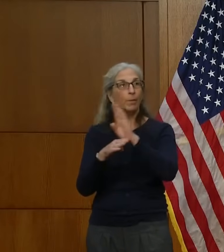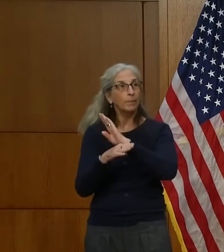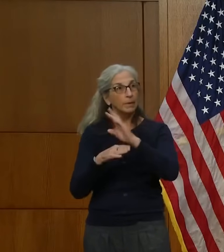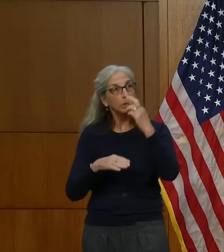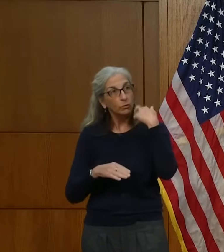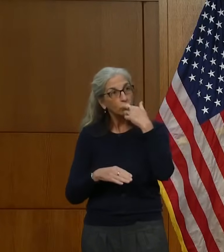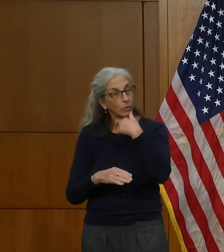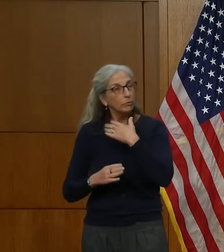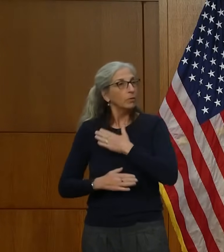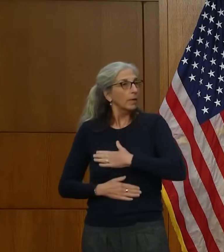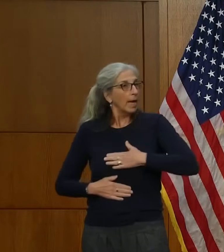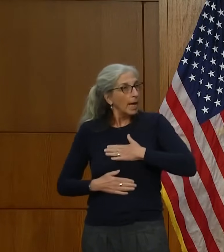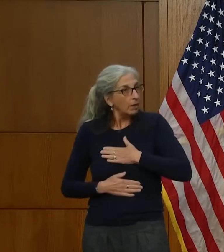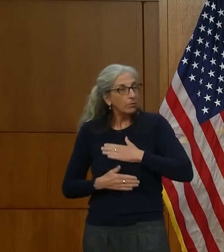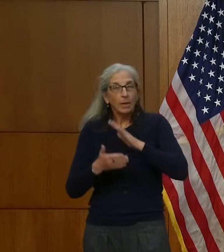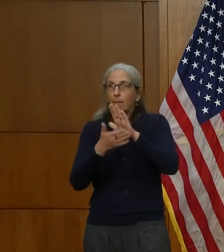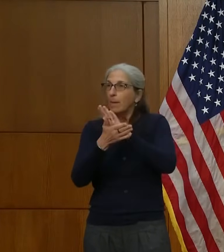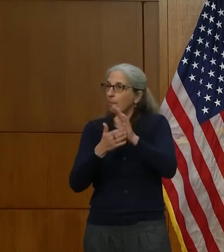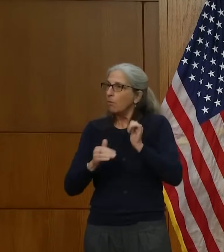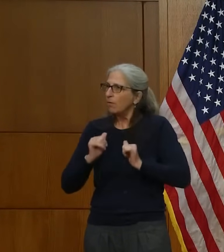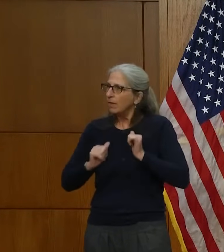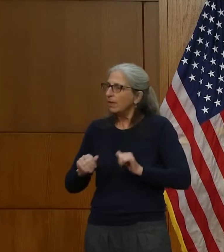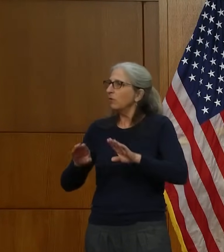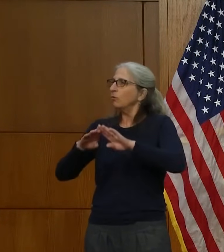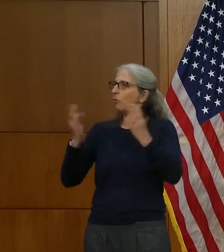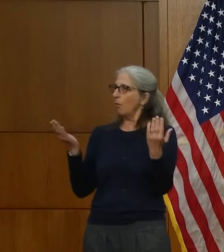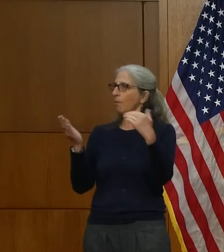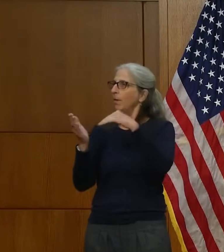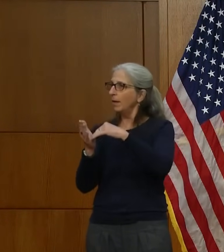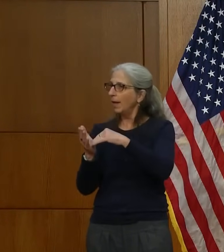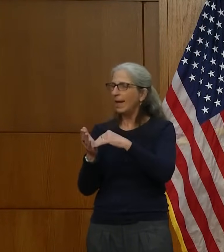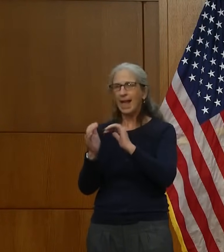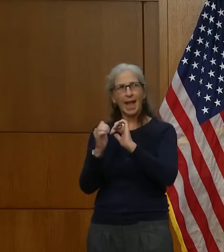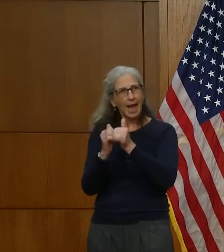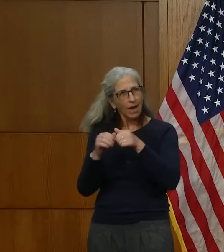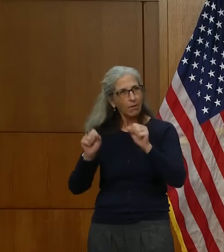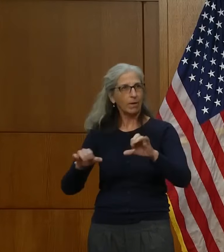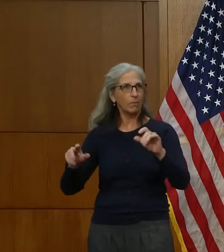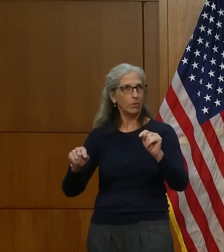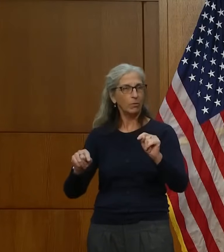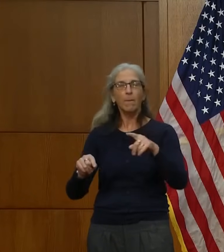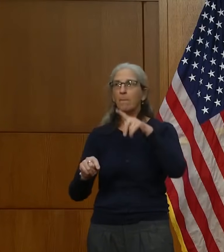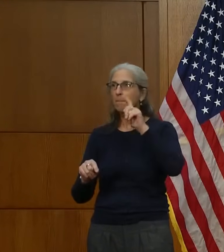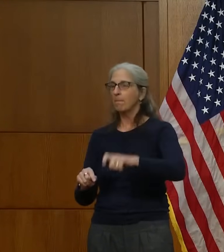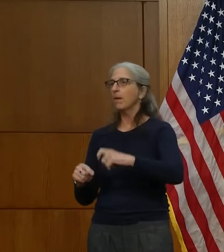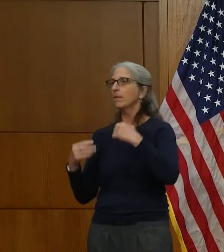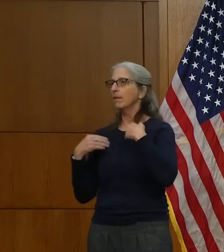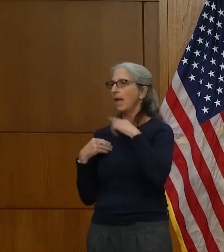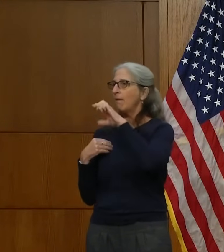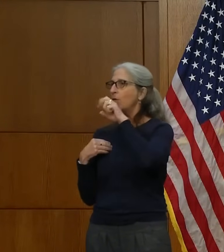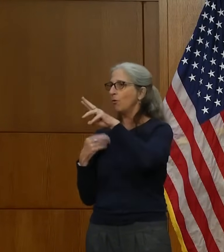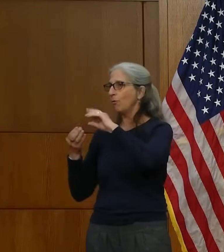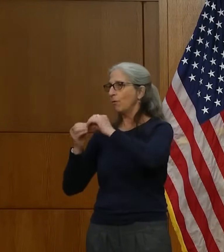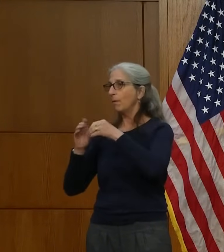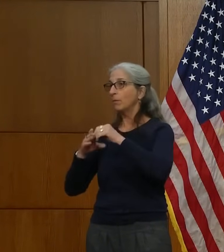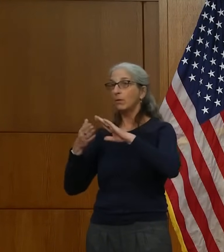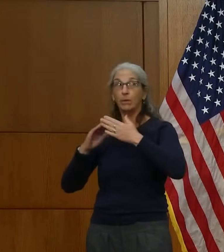GETTING OUR CHILDREN BACK IN THE SCHOOL ARE. BUSINESSES ARE RESTAURANTS OR ENTERTAINMENT